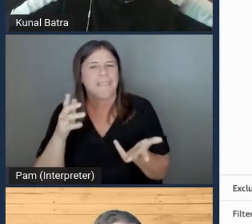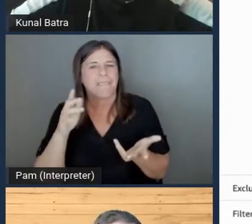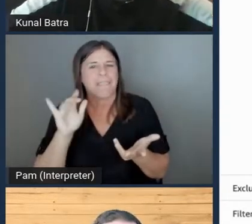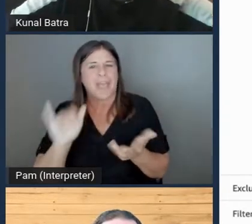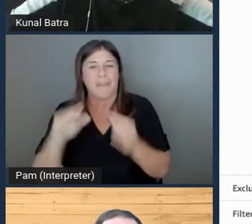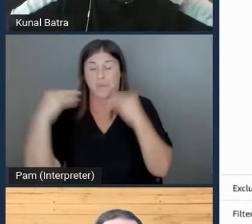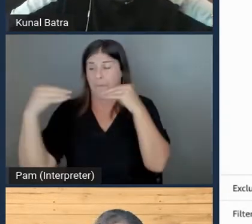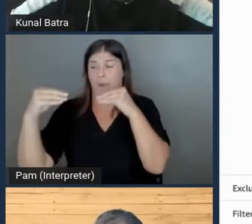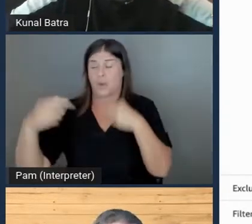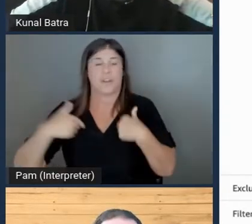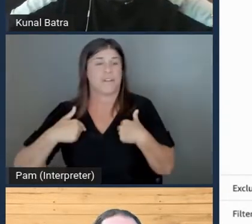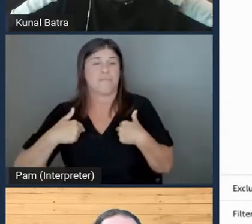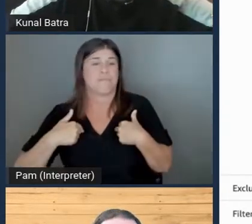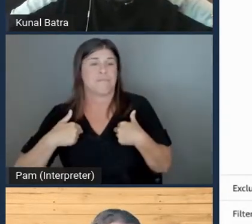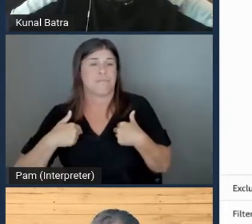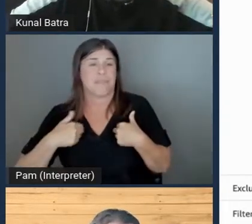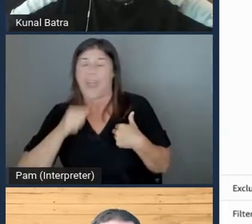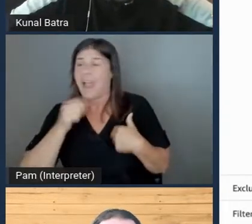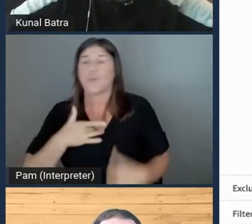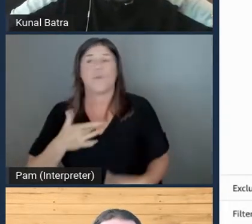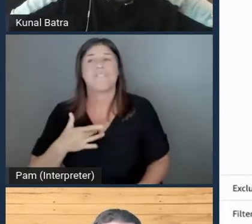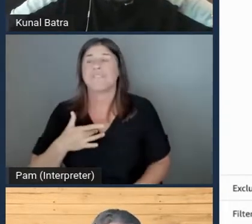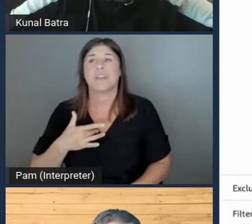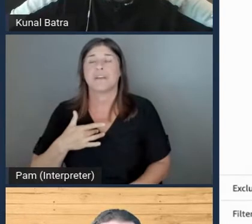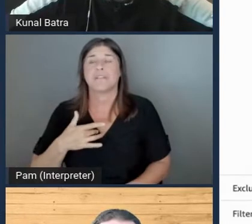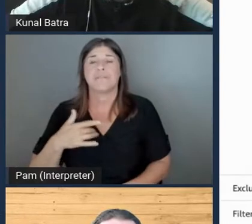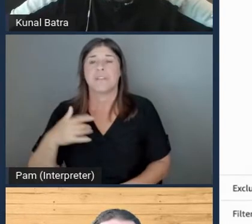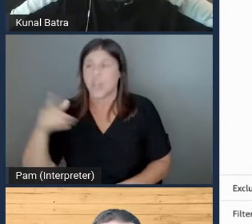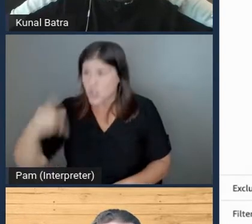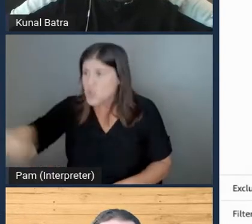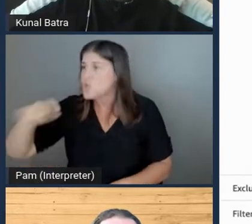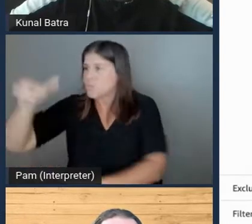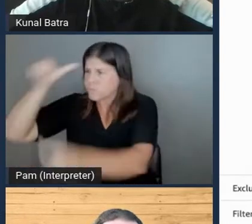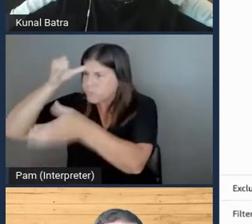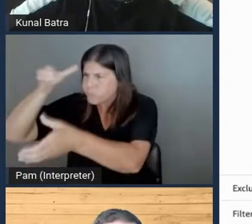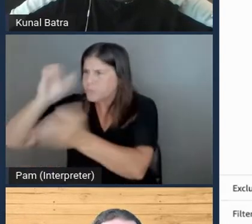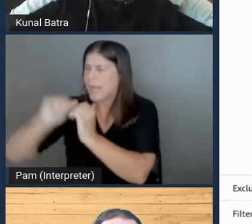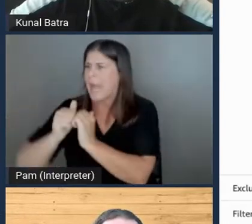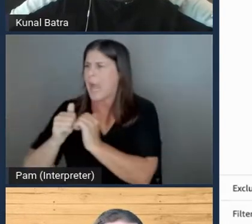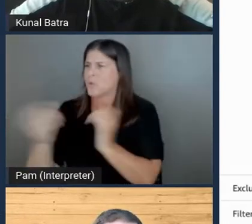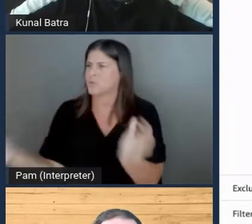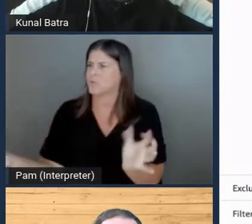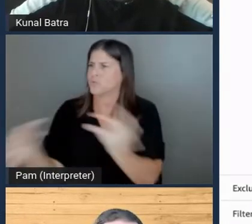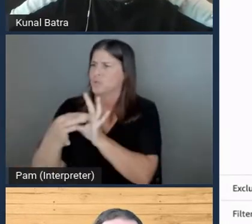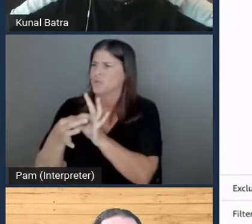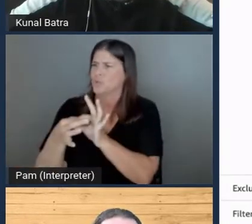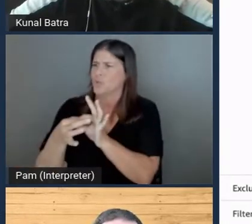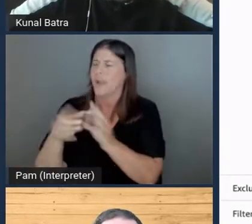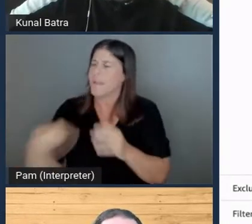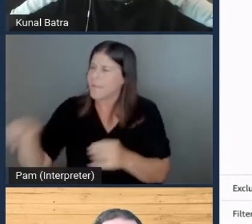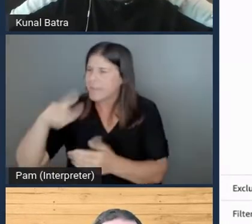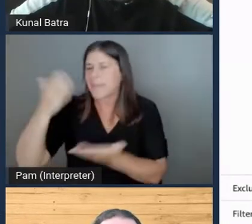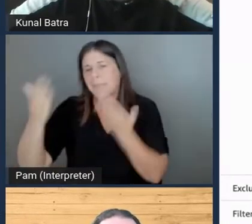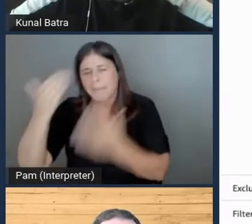I don't feel that they should know about joins or learn about joins. They might know, and that's great for them.